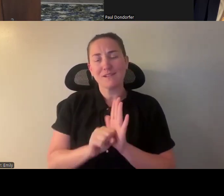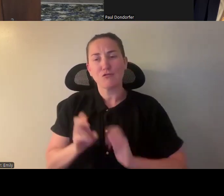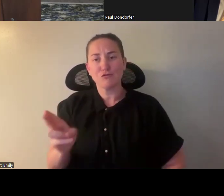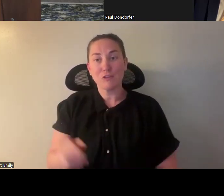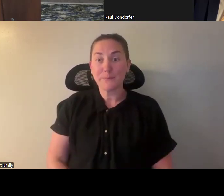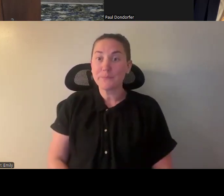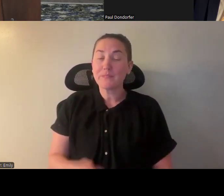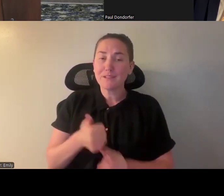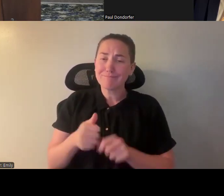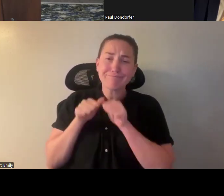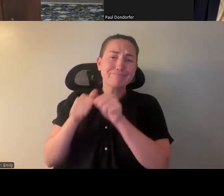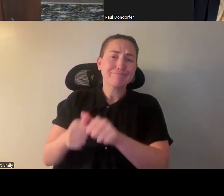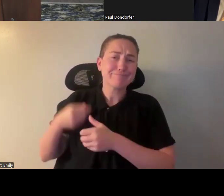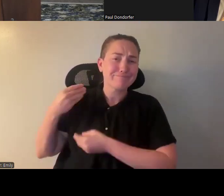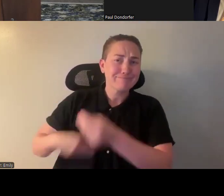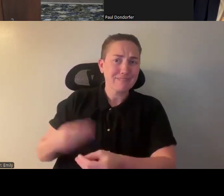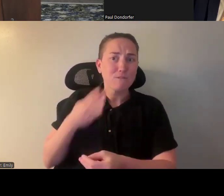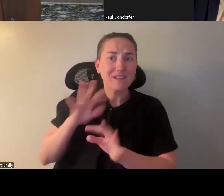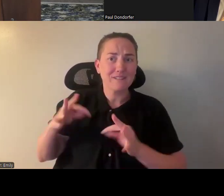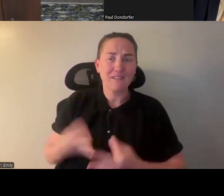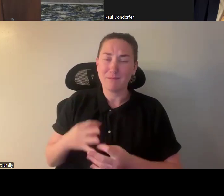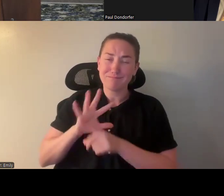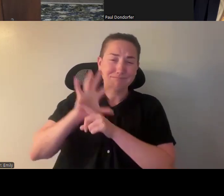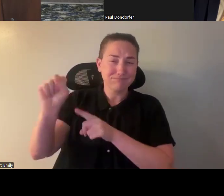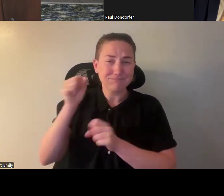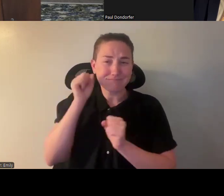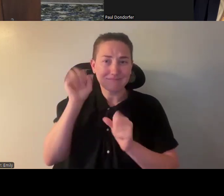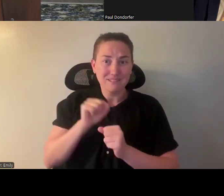has carried on a tradition for the Notto family like no other as a part of the first trio of